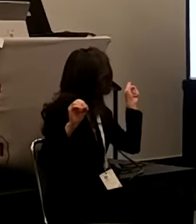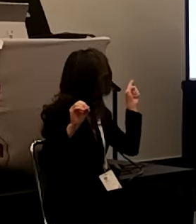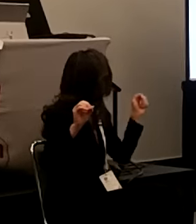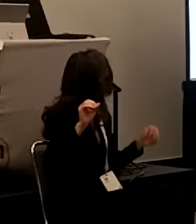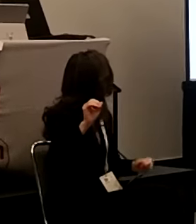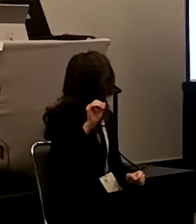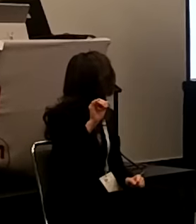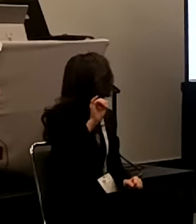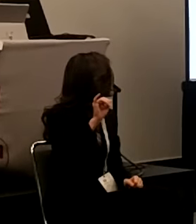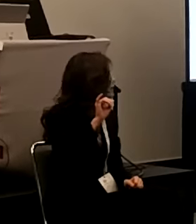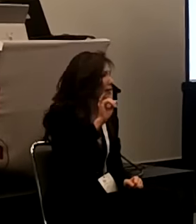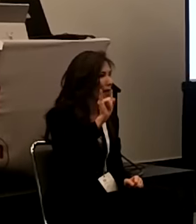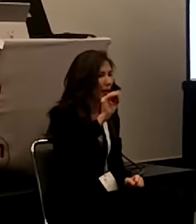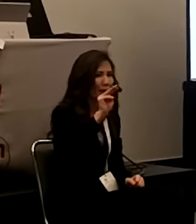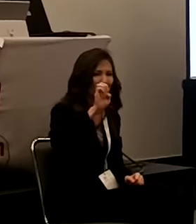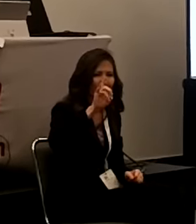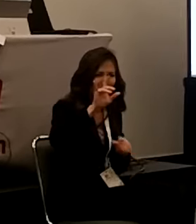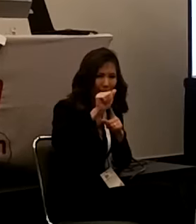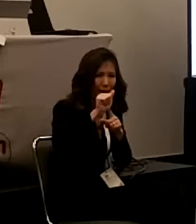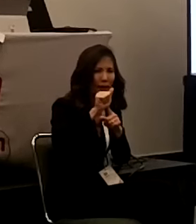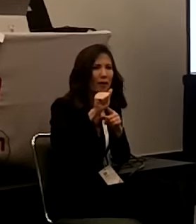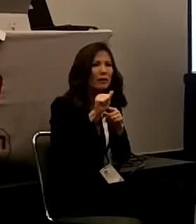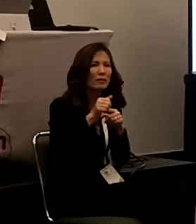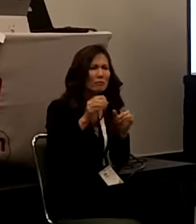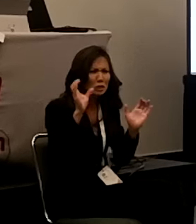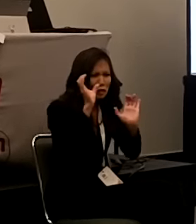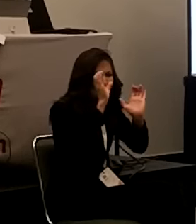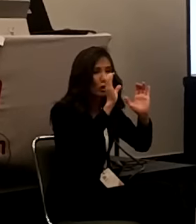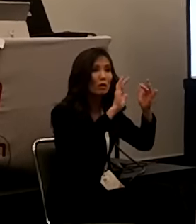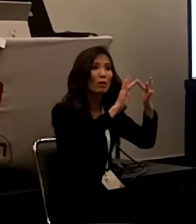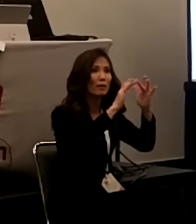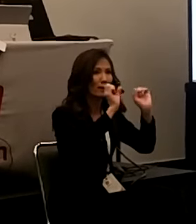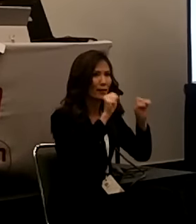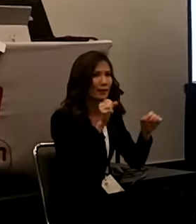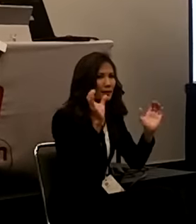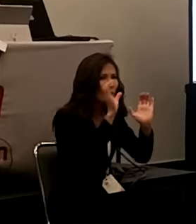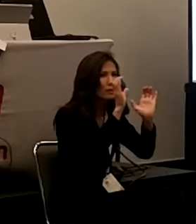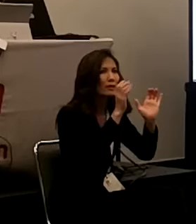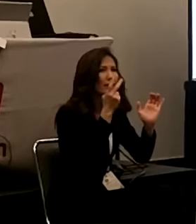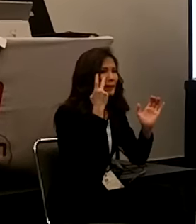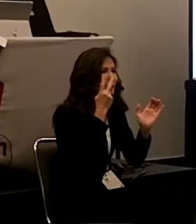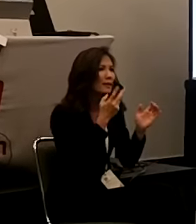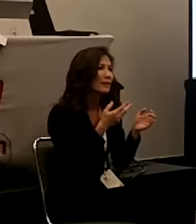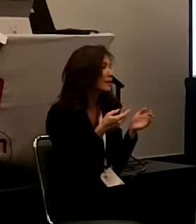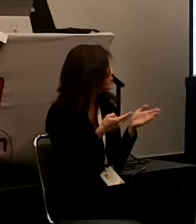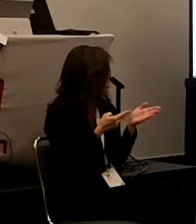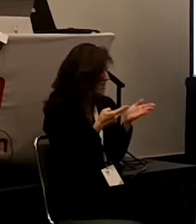they're a company, just Google a quick Google search, but honestly, to me, I think that Rev is the fastest